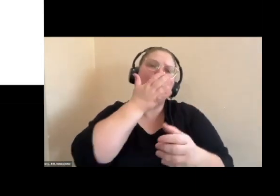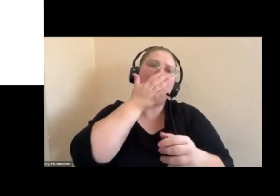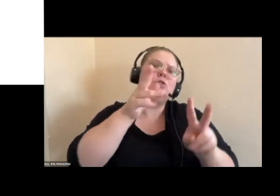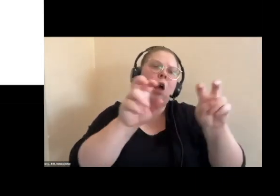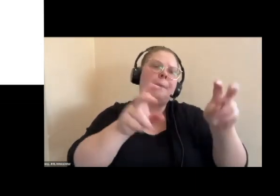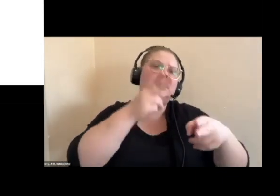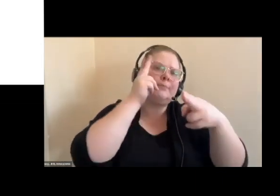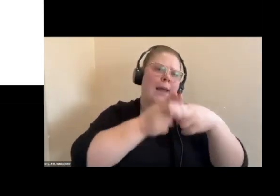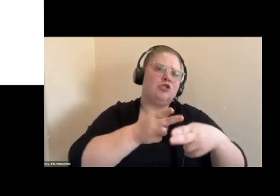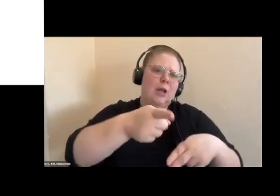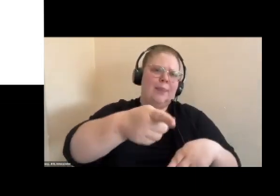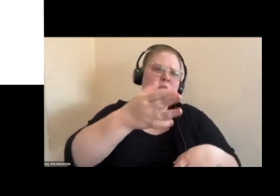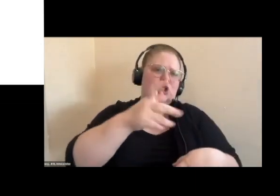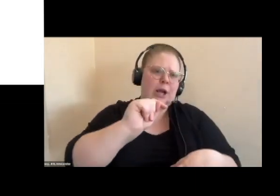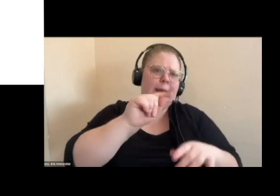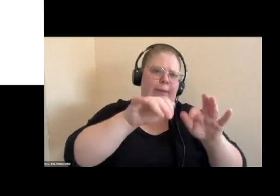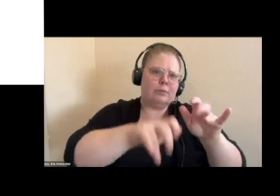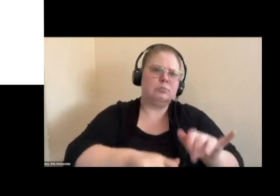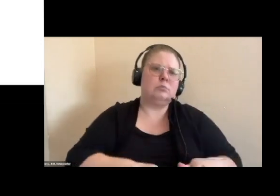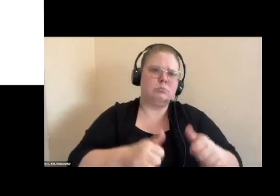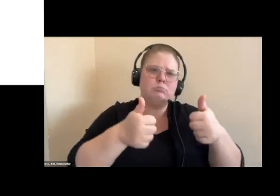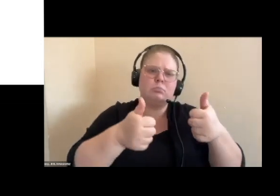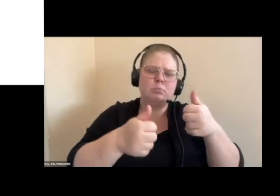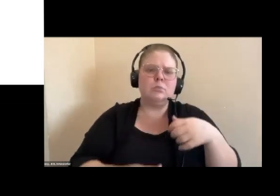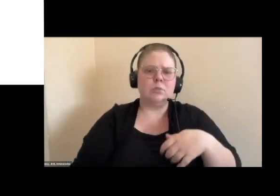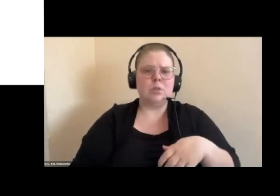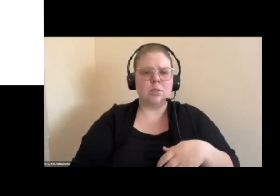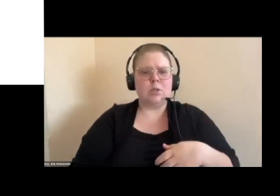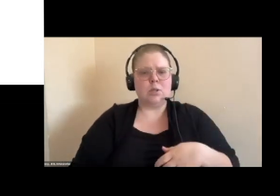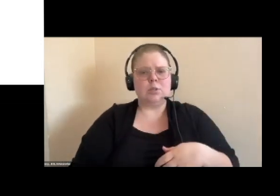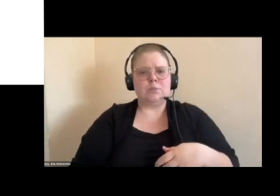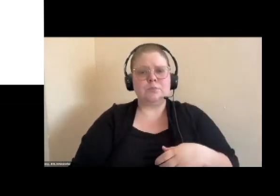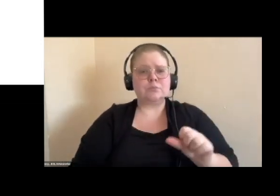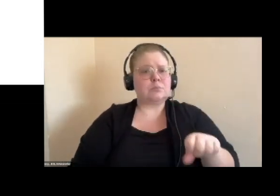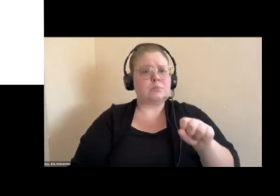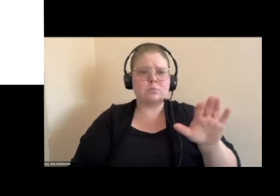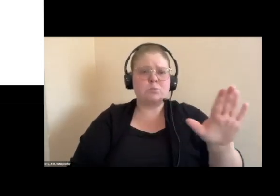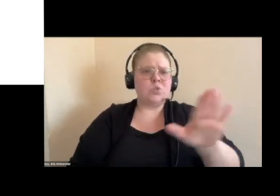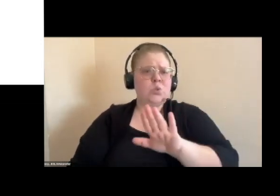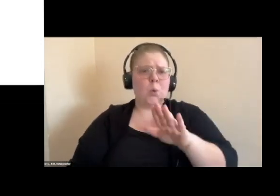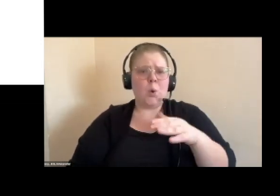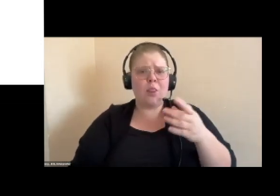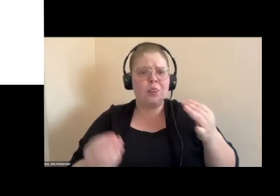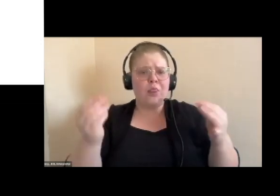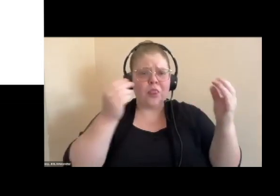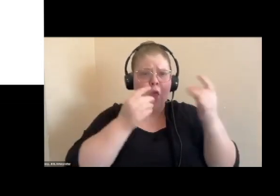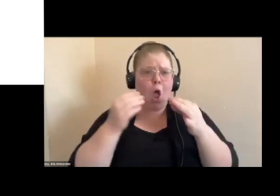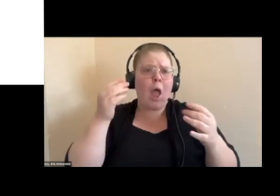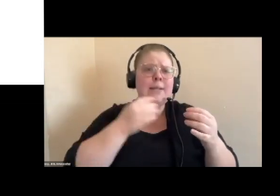Definitely share your insights through that survey if you can.